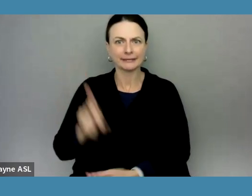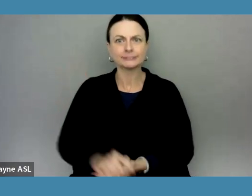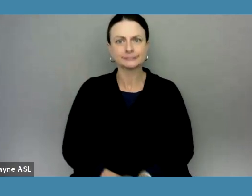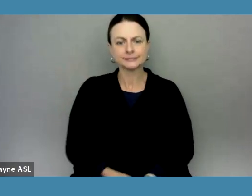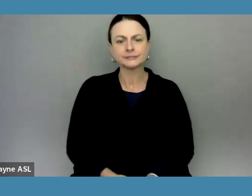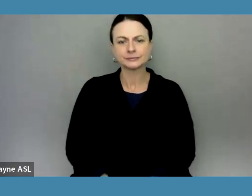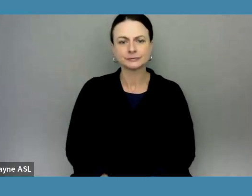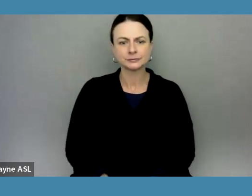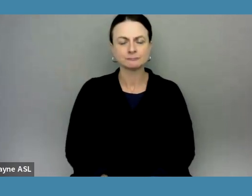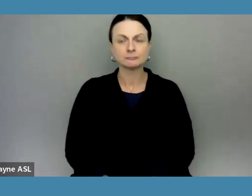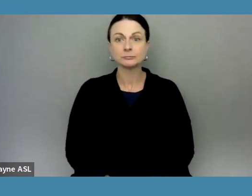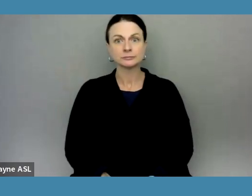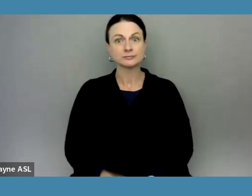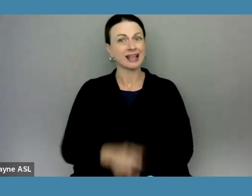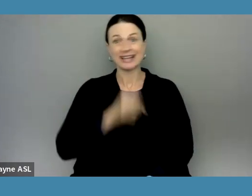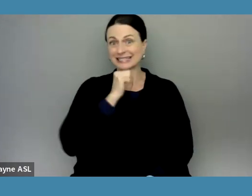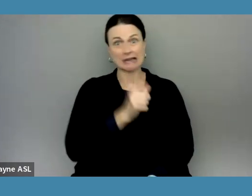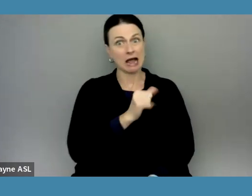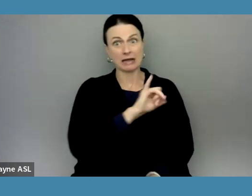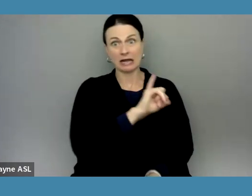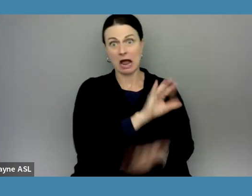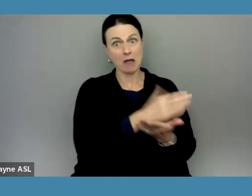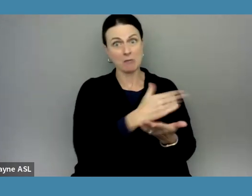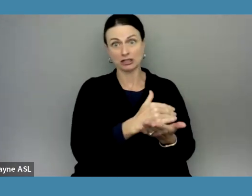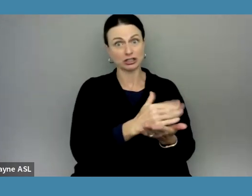that's not an iBudget waiver service.